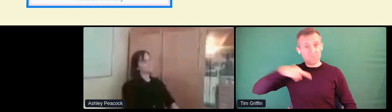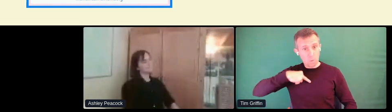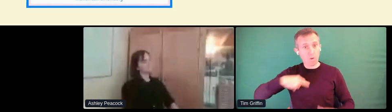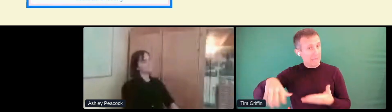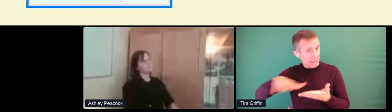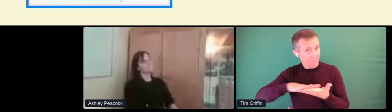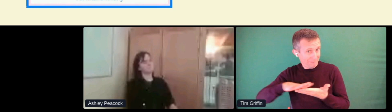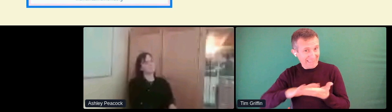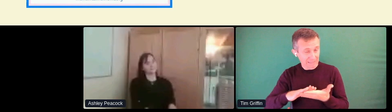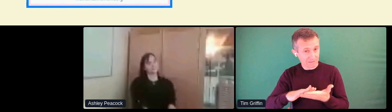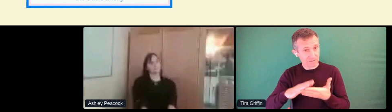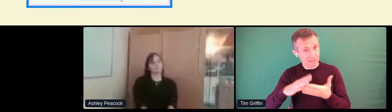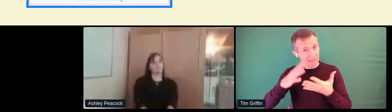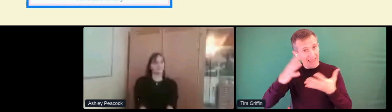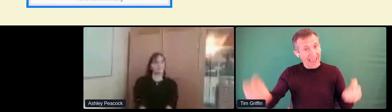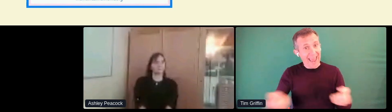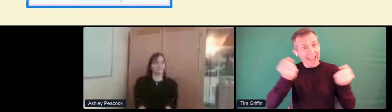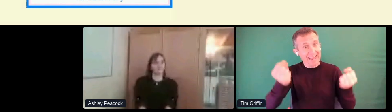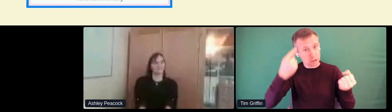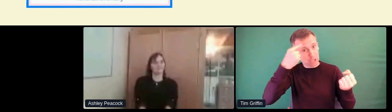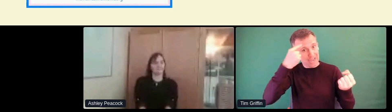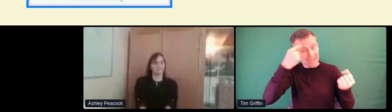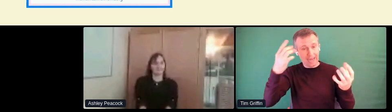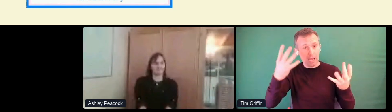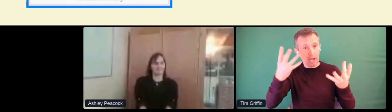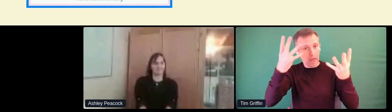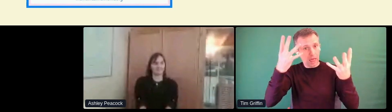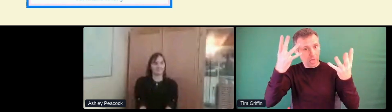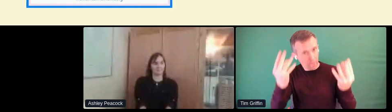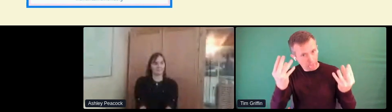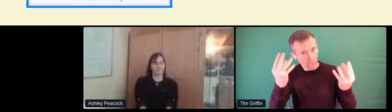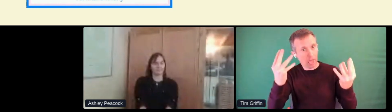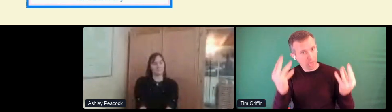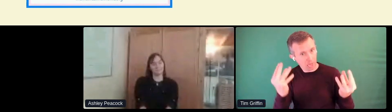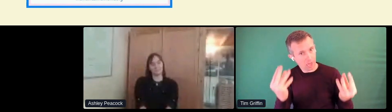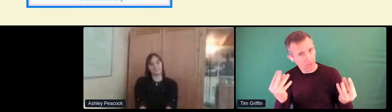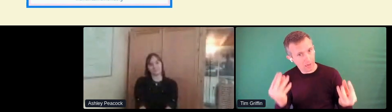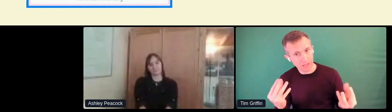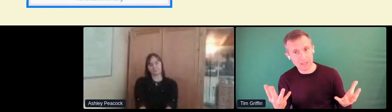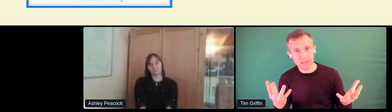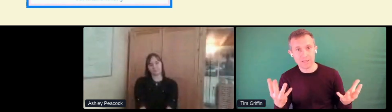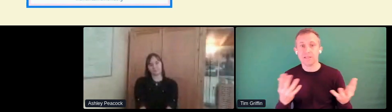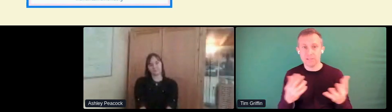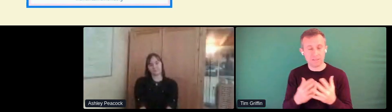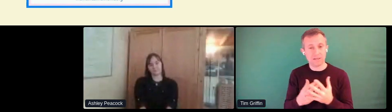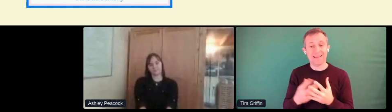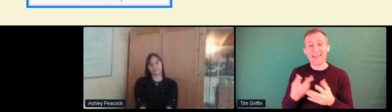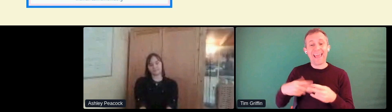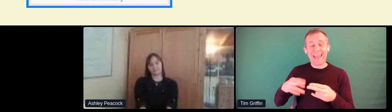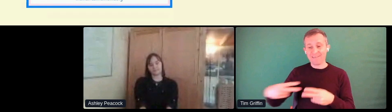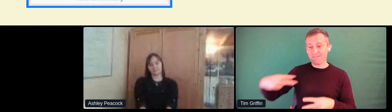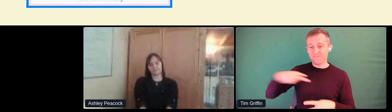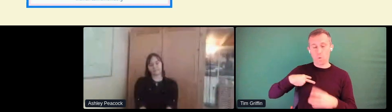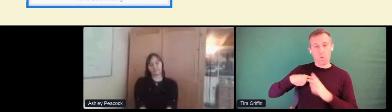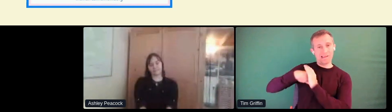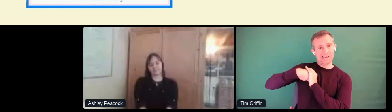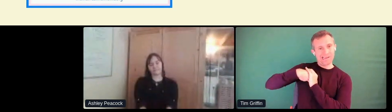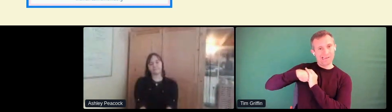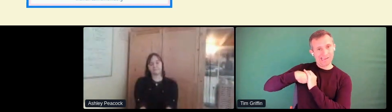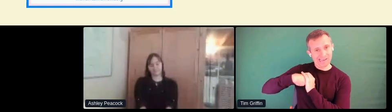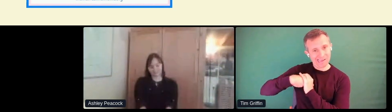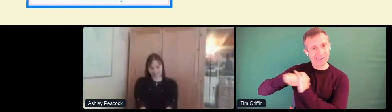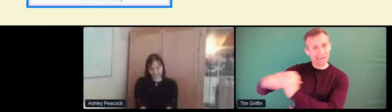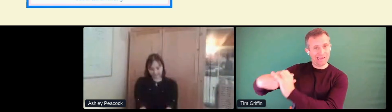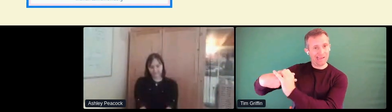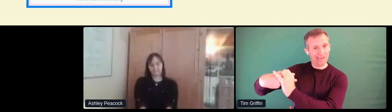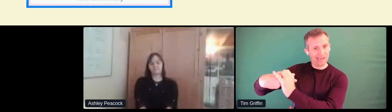that stress and so the sooner you can remove a fork, the fewer spoons you spend on that fork.